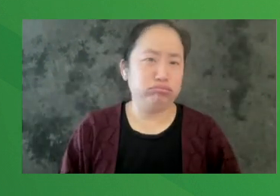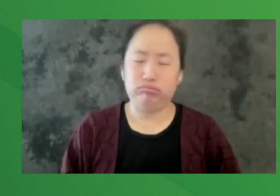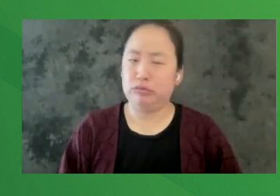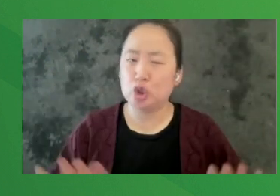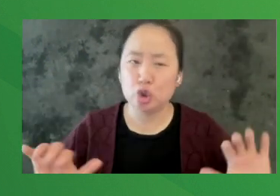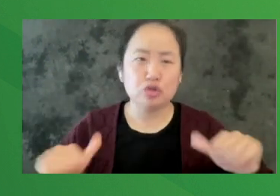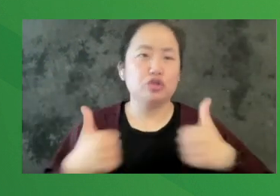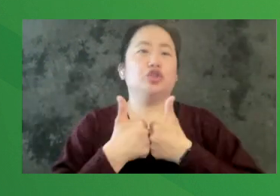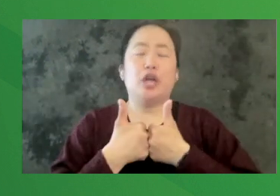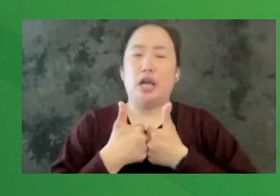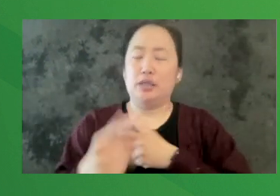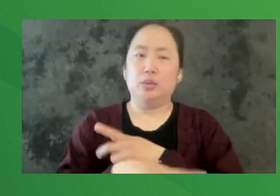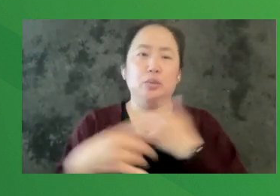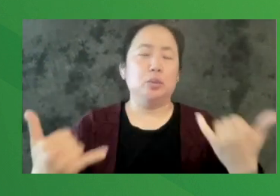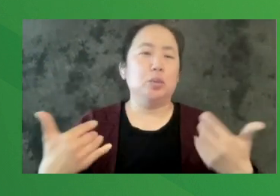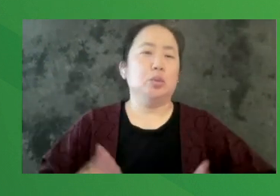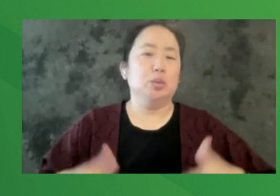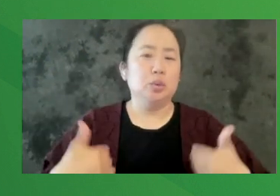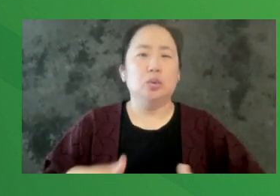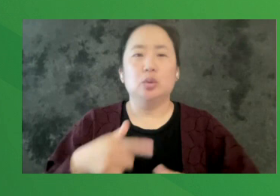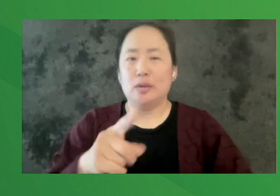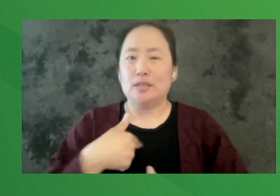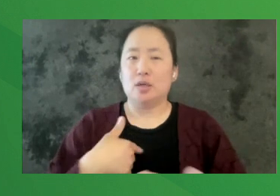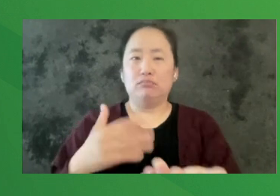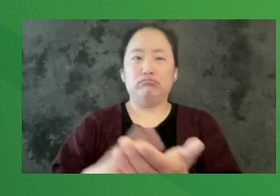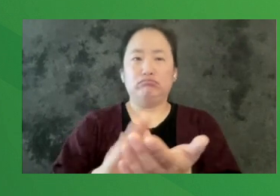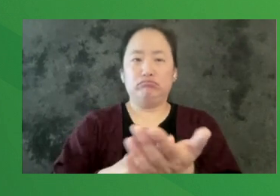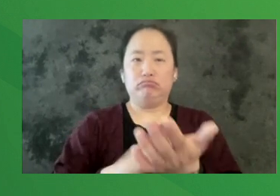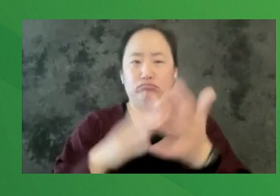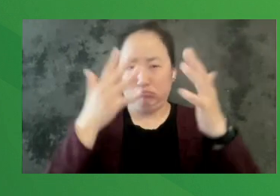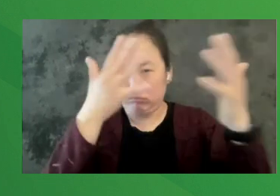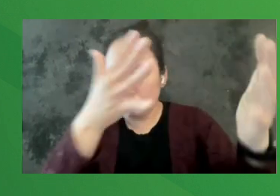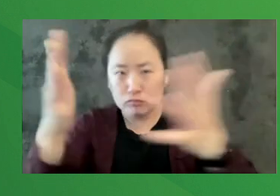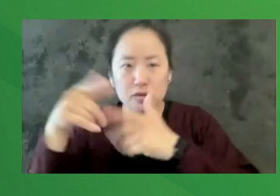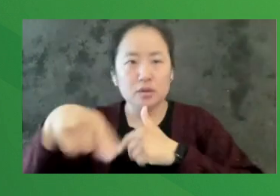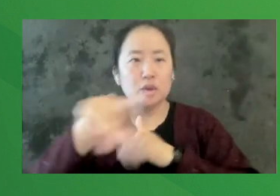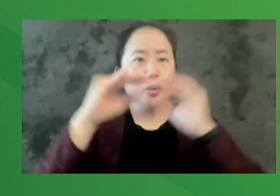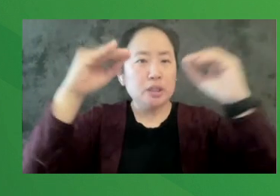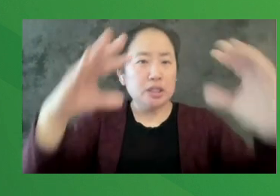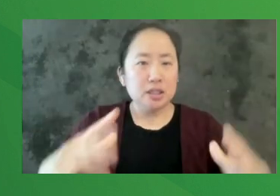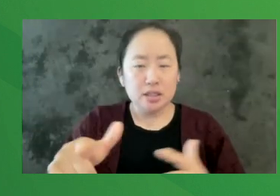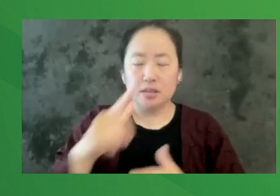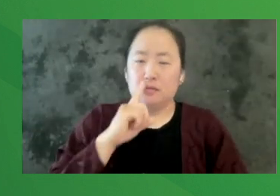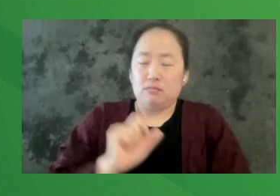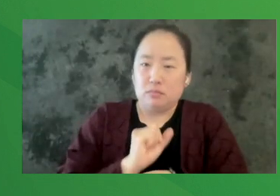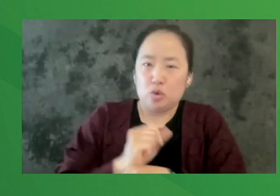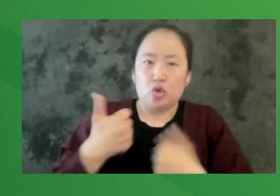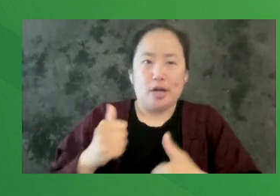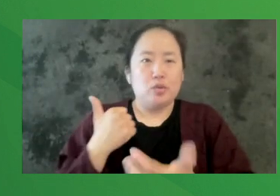all of you who are teachers and what you are doing to help make the world a better place. We